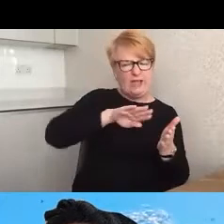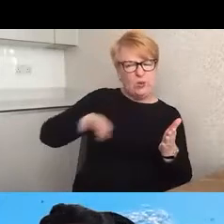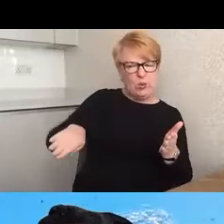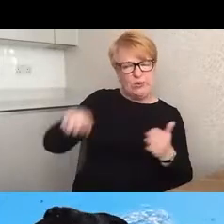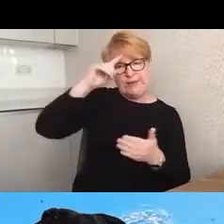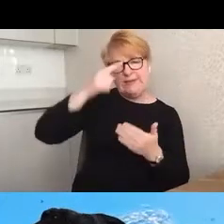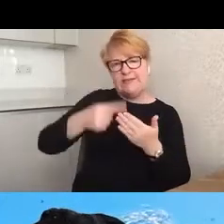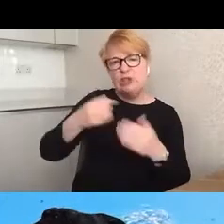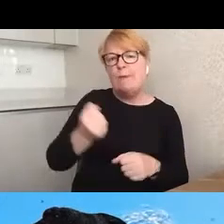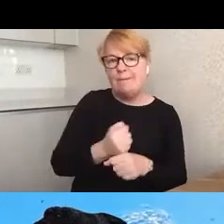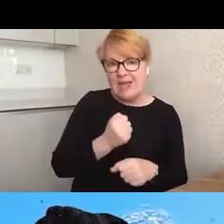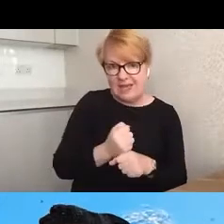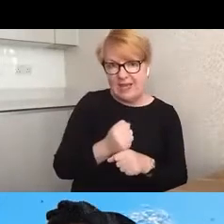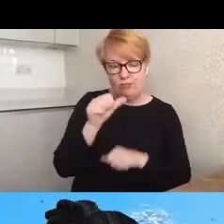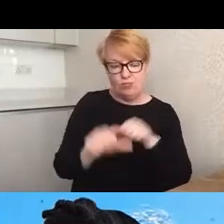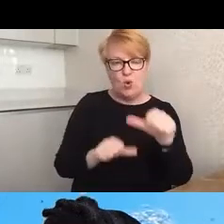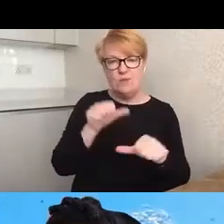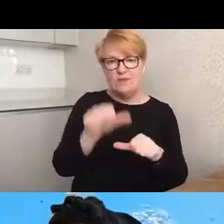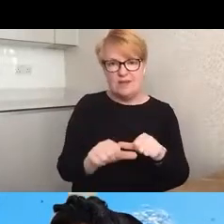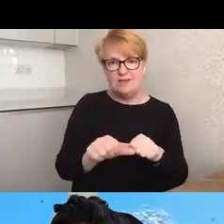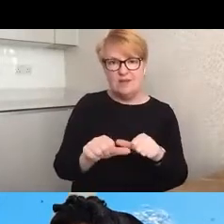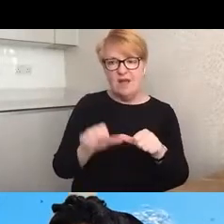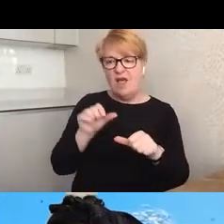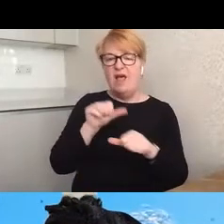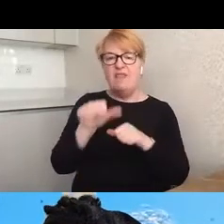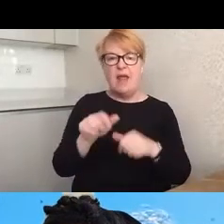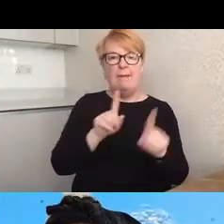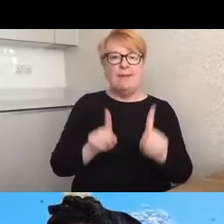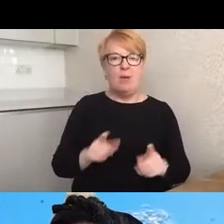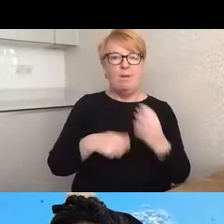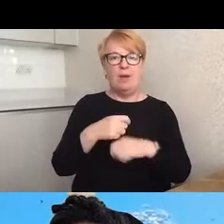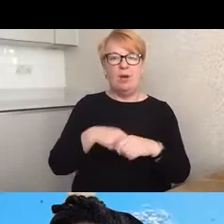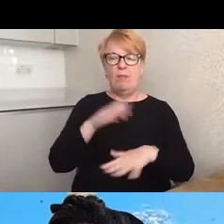which then leads to displacement, economic hardship, and a loss of voice.